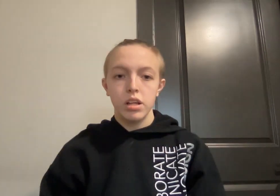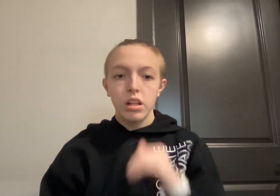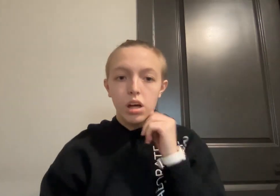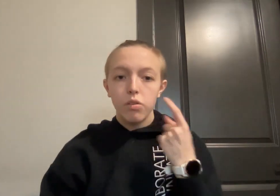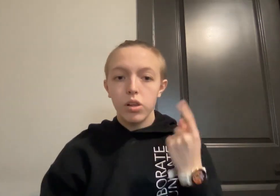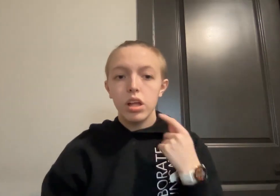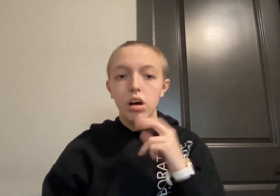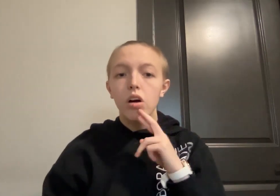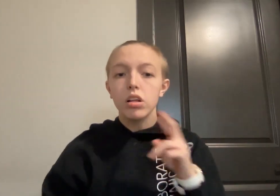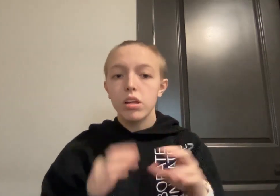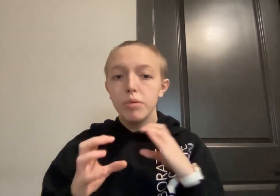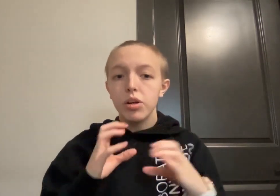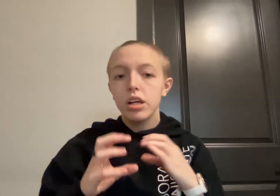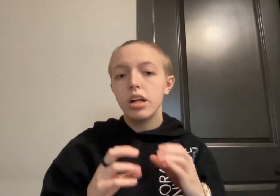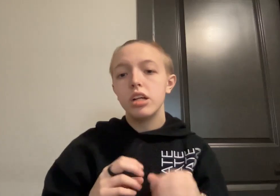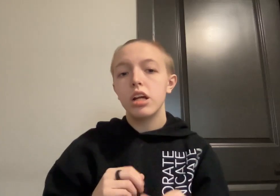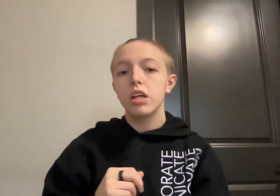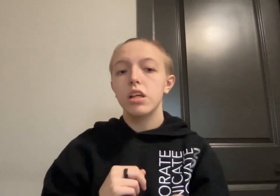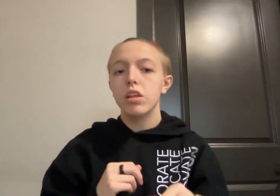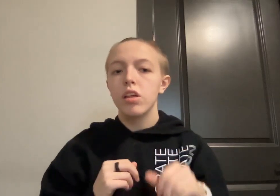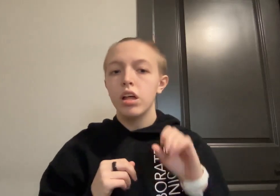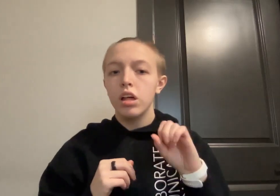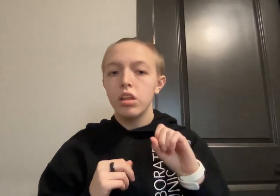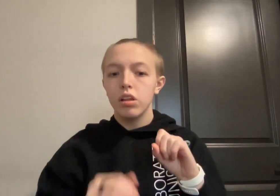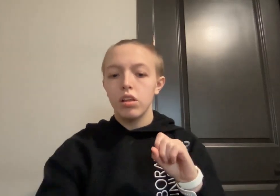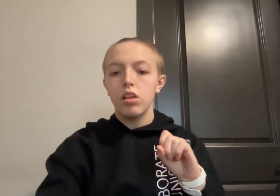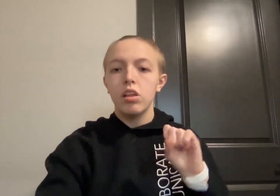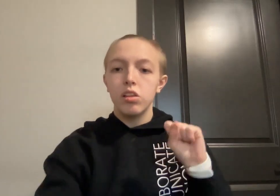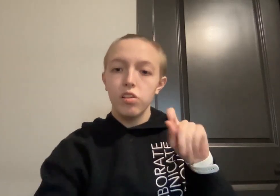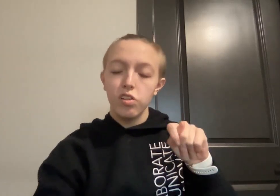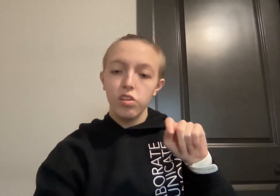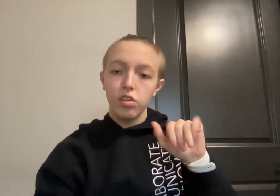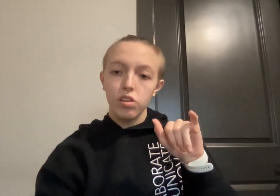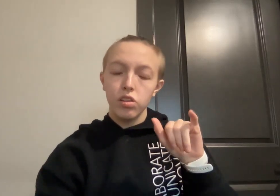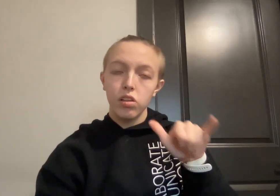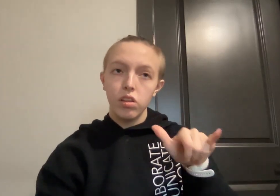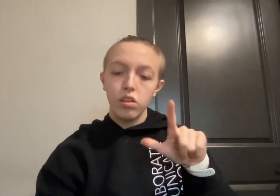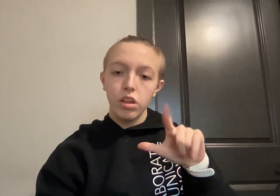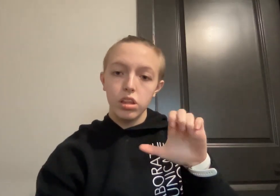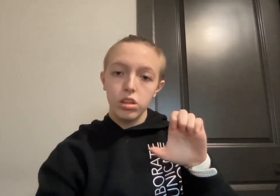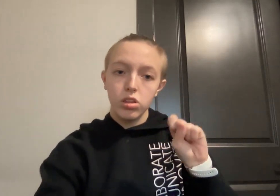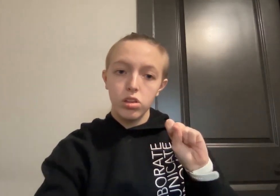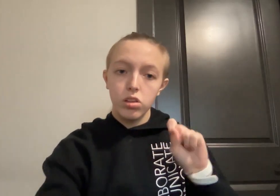Not only are communication styles